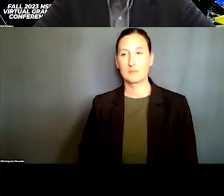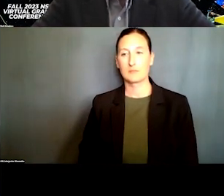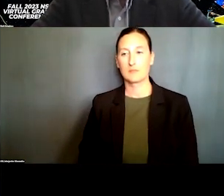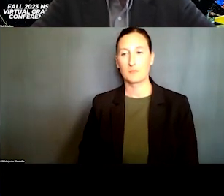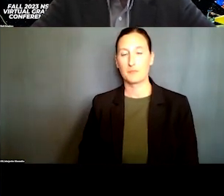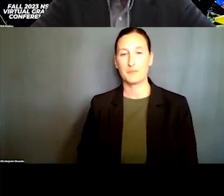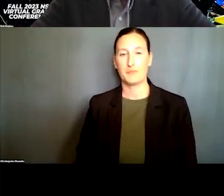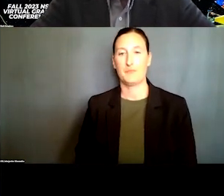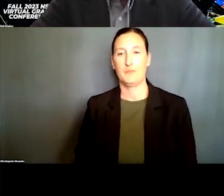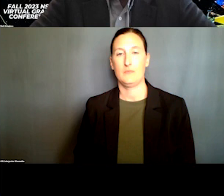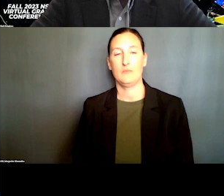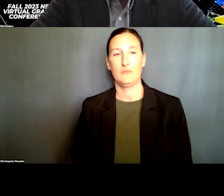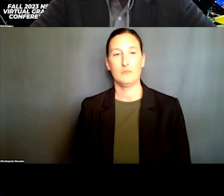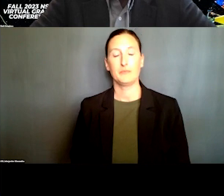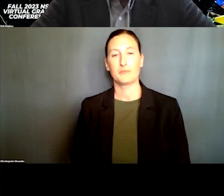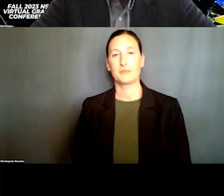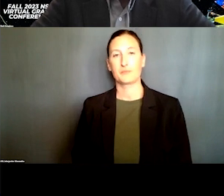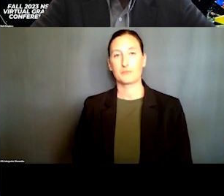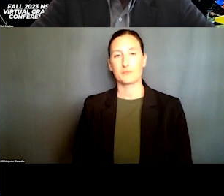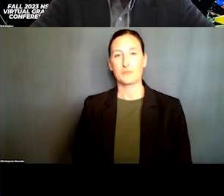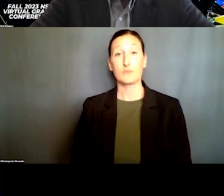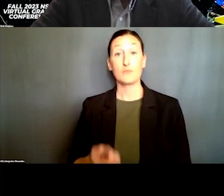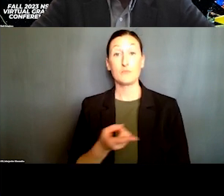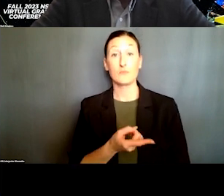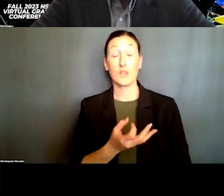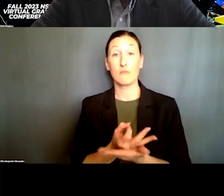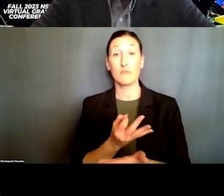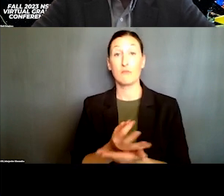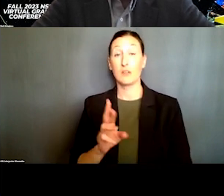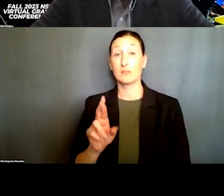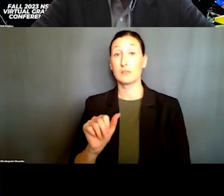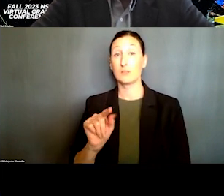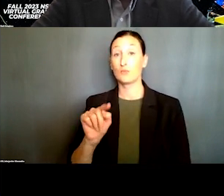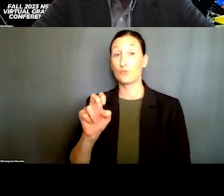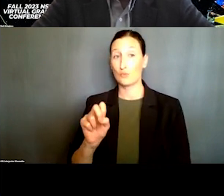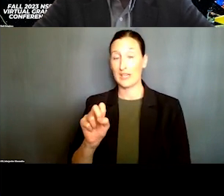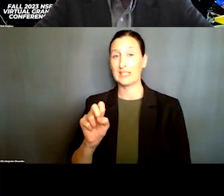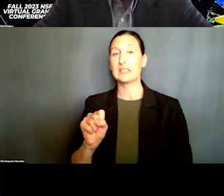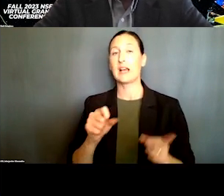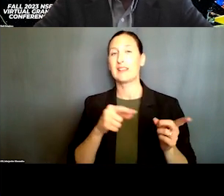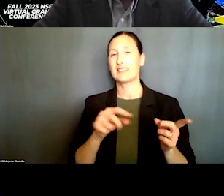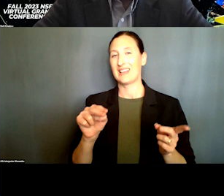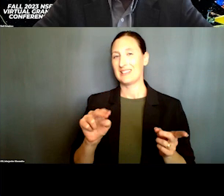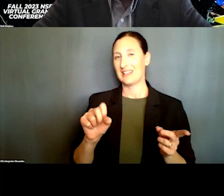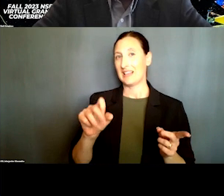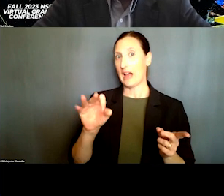This slide tells you about the funding rates, these are NSF funding rates and they're funding